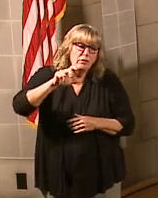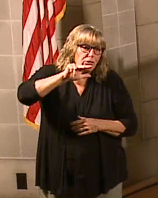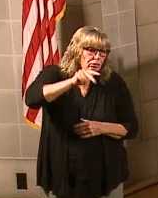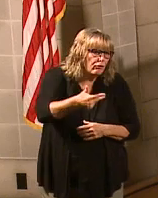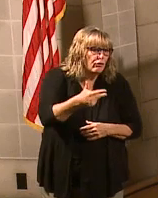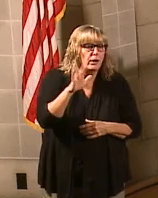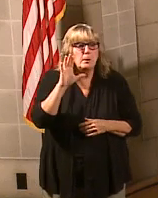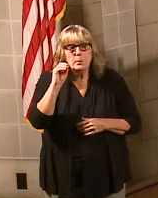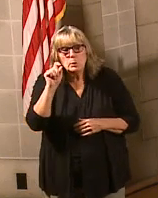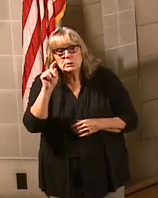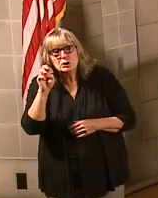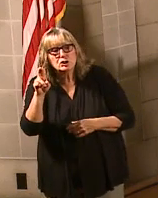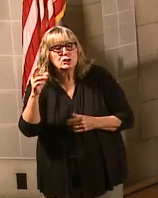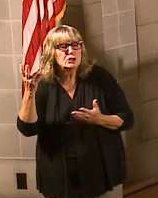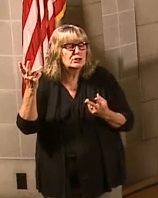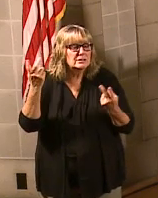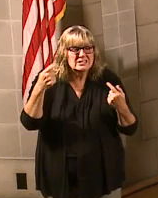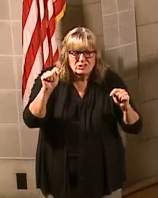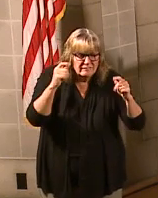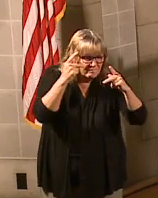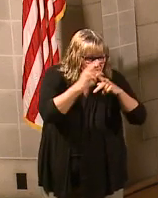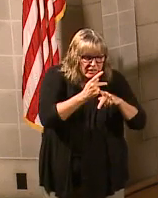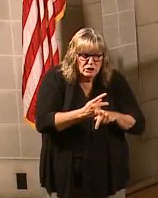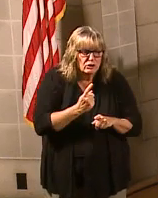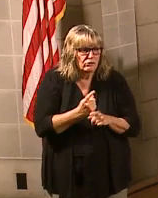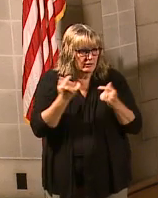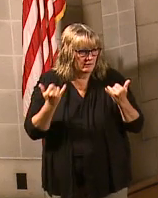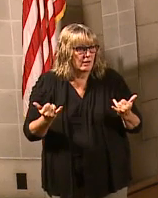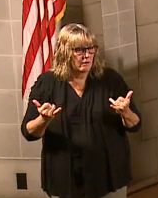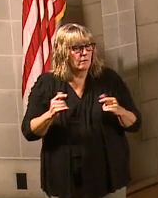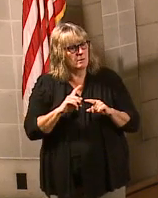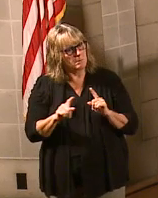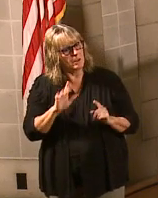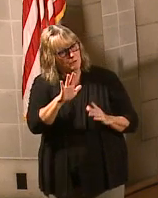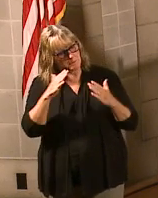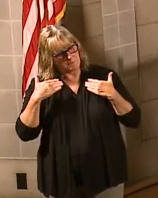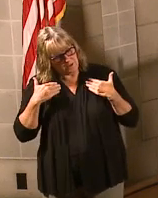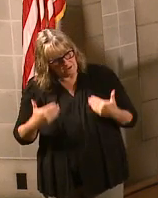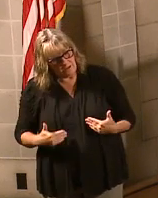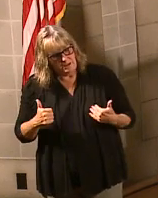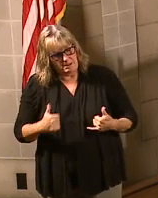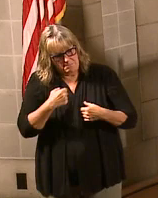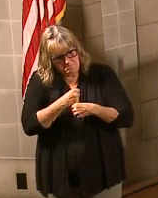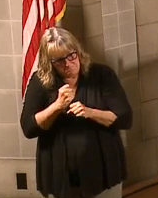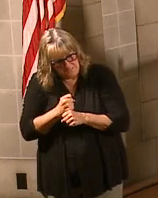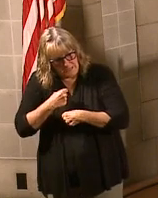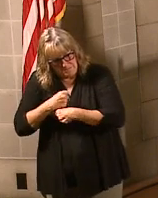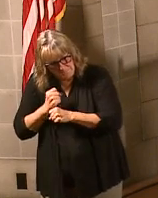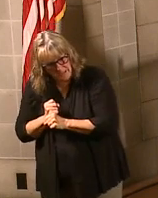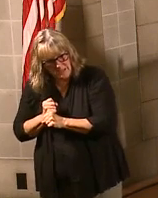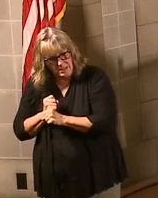ANTIBODIES. SO VACCINES ARE FOR A LIFETIME